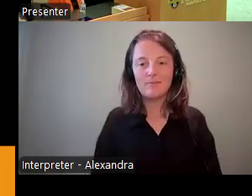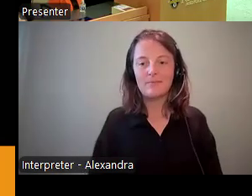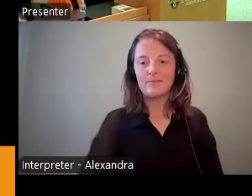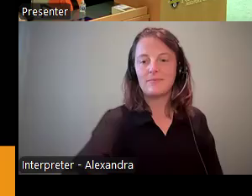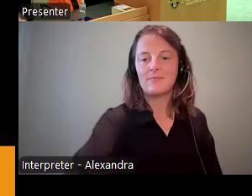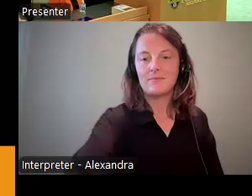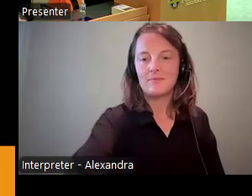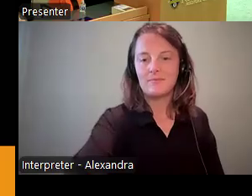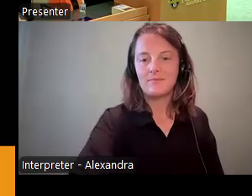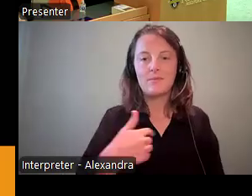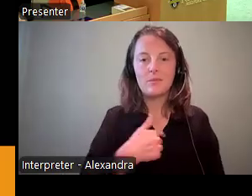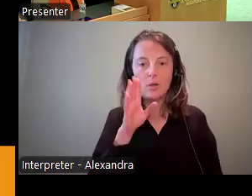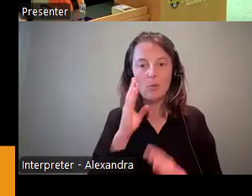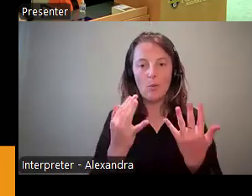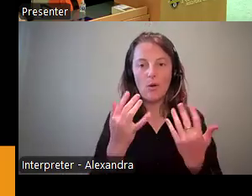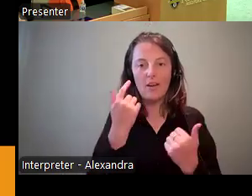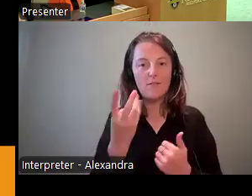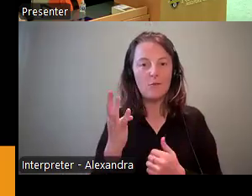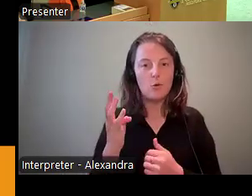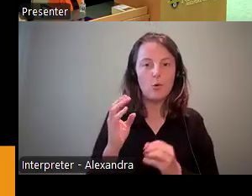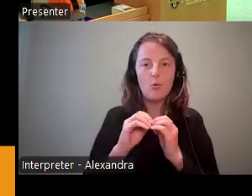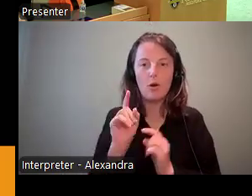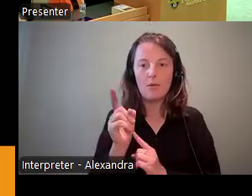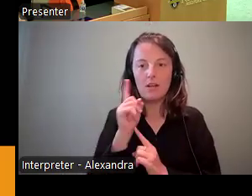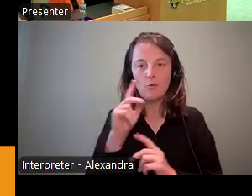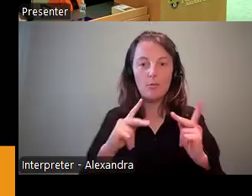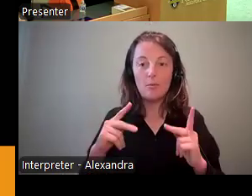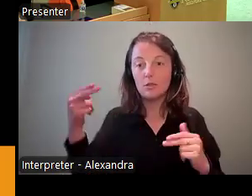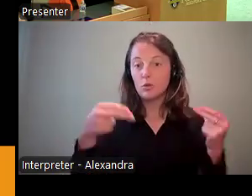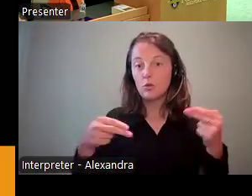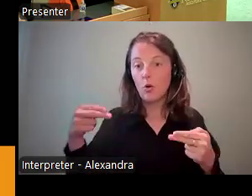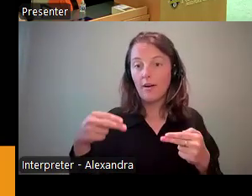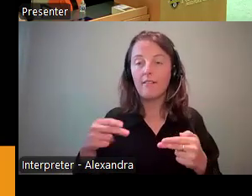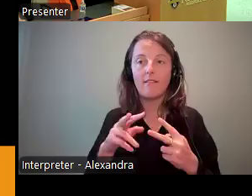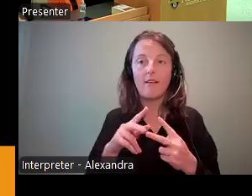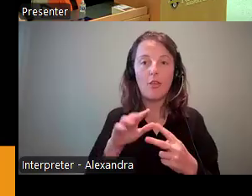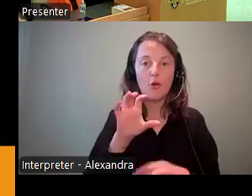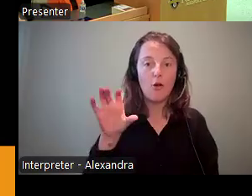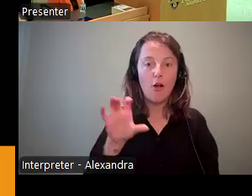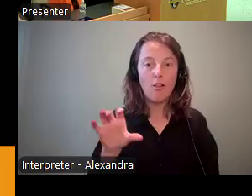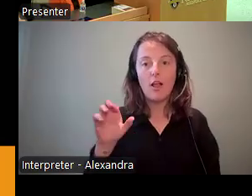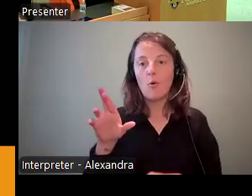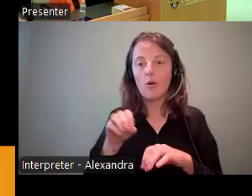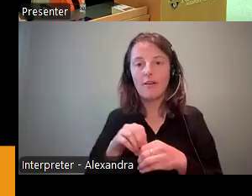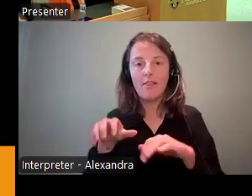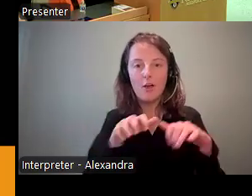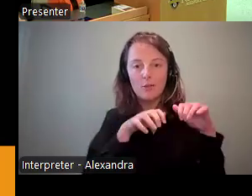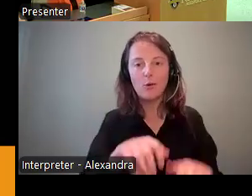allow a few more minutes for folks to come on in and whether it be online or in the auditorium. Um,